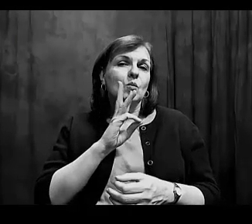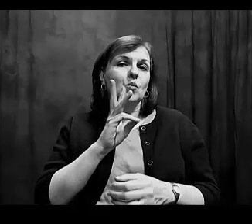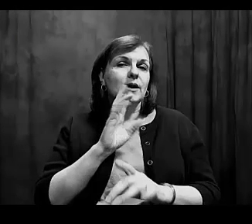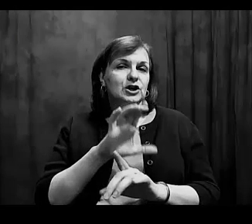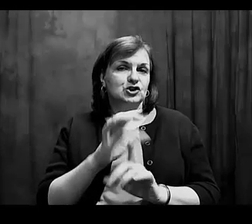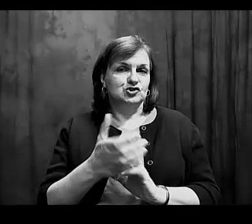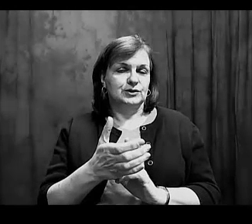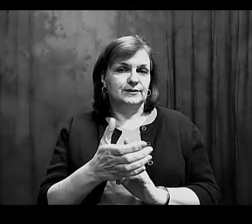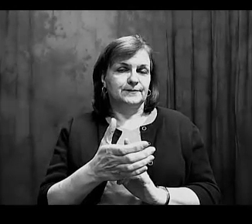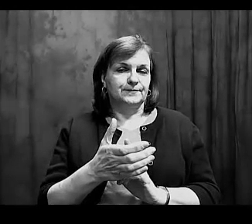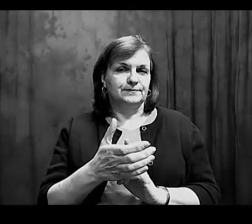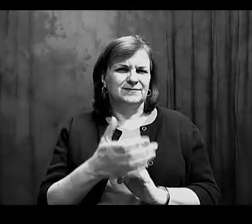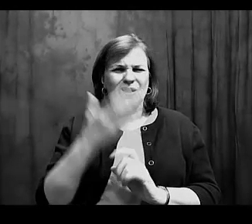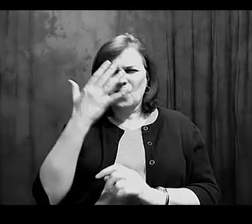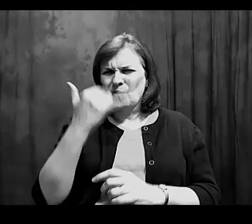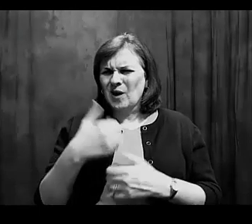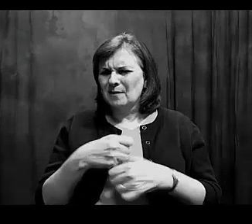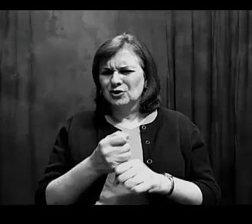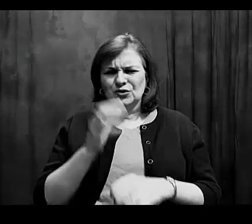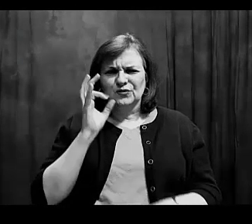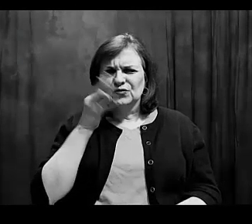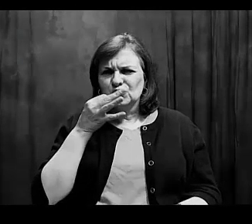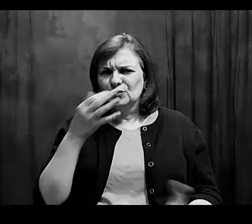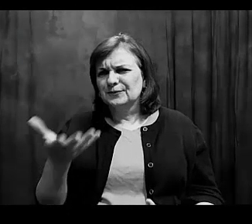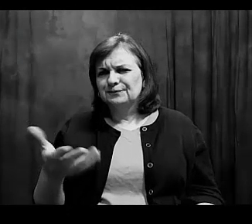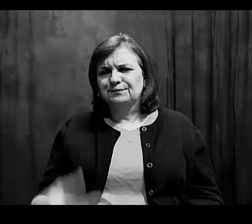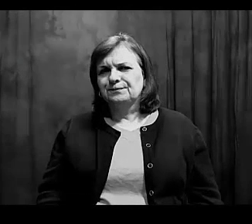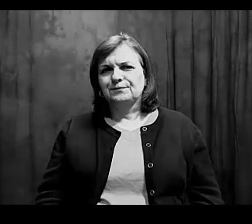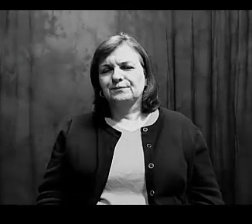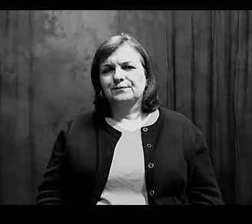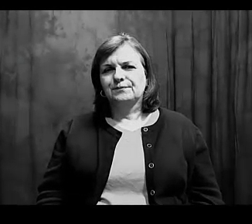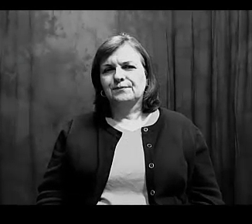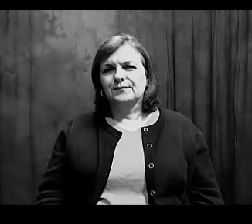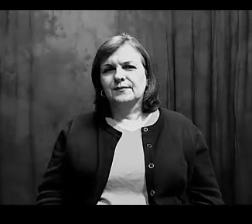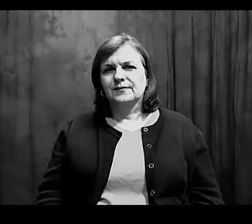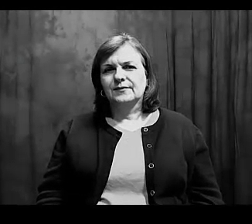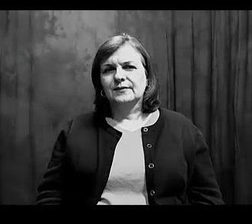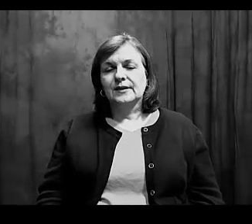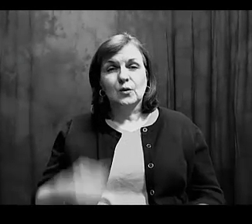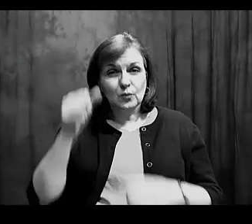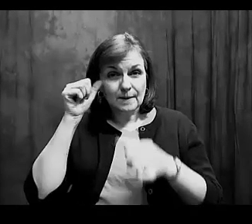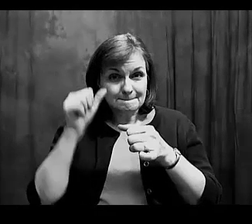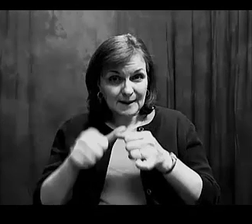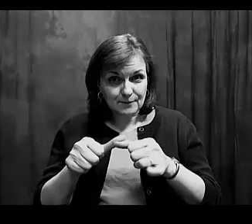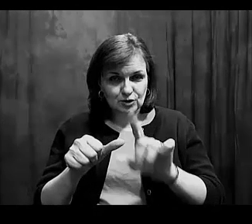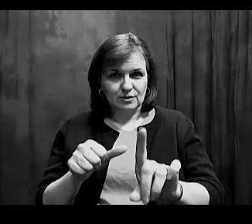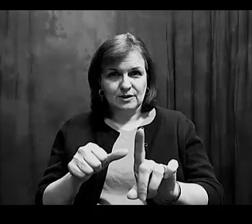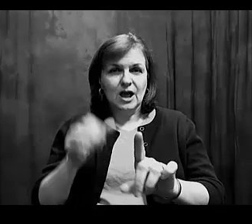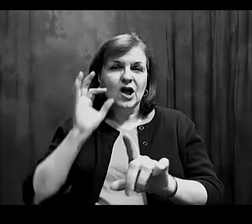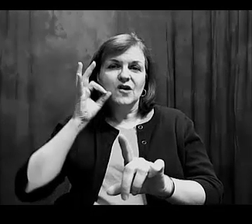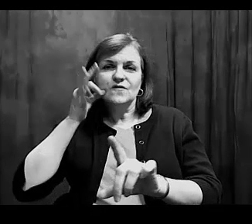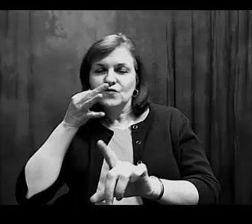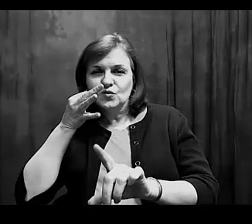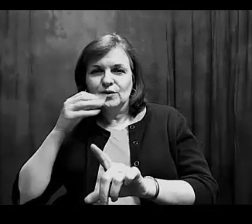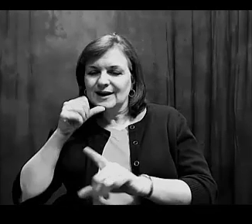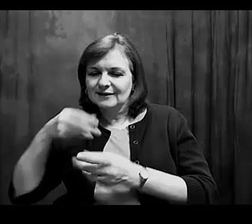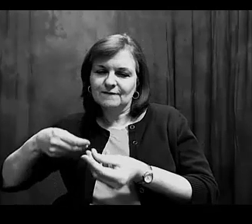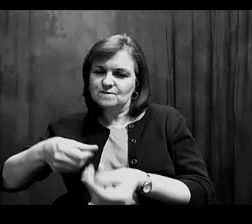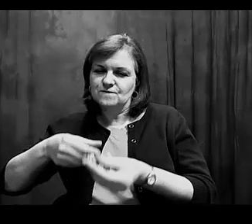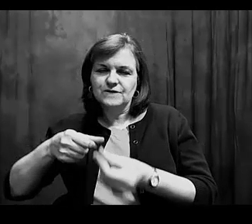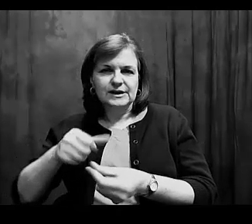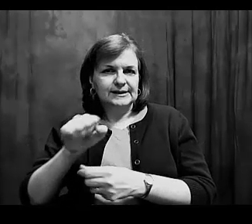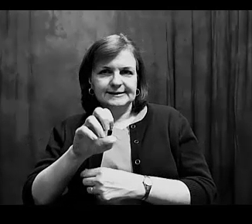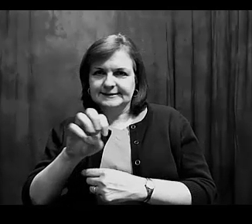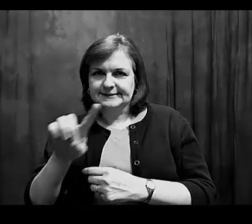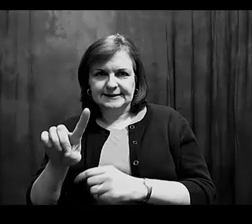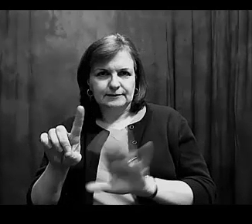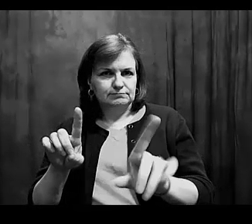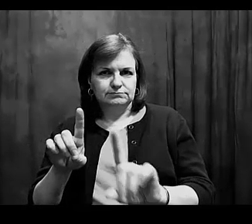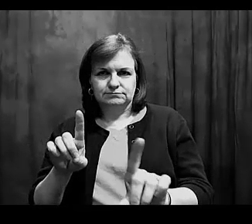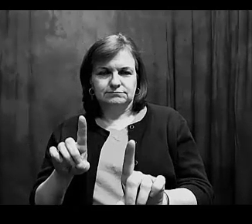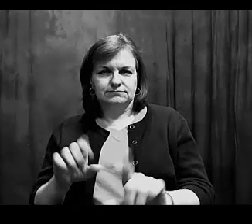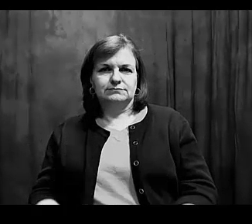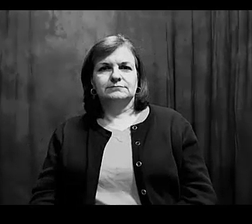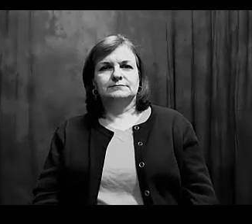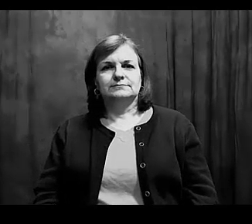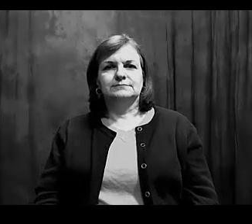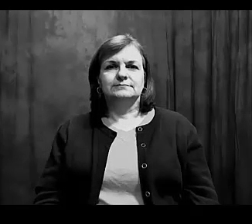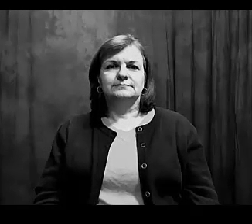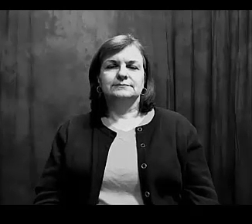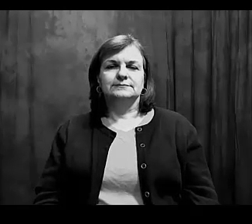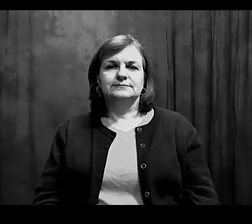why produce then?? well the biggest thing you have got to keep in mind is fruit is not for the seed!!